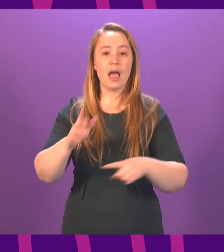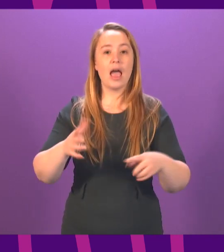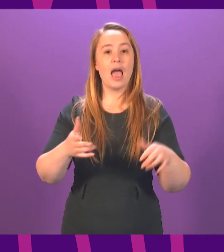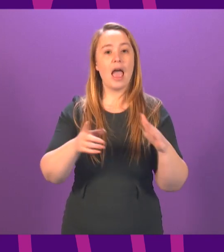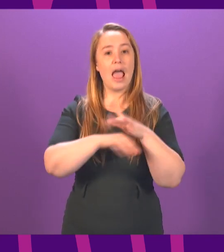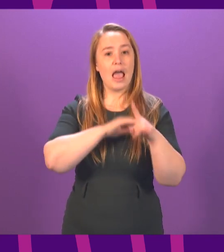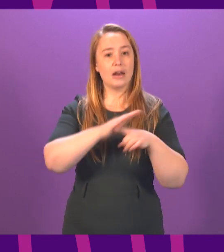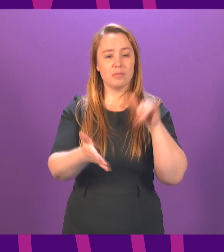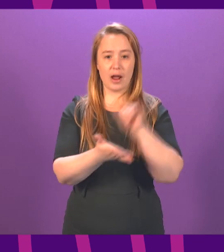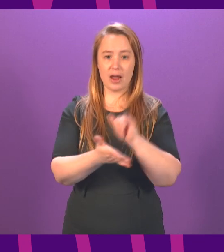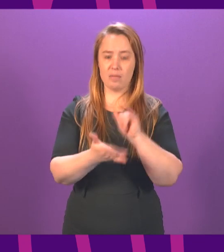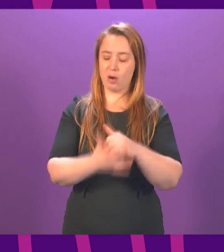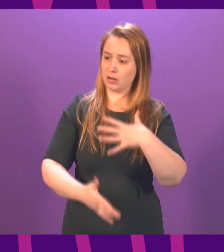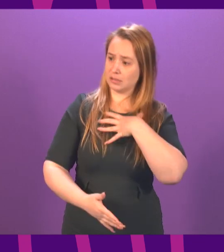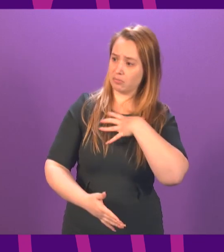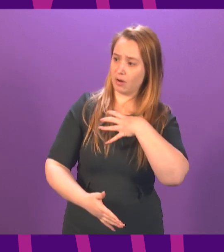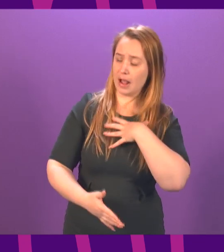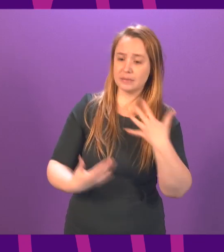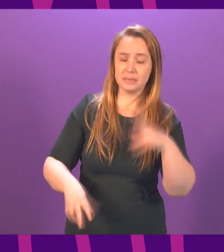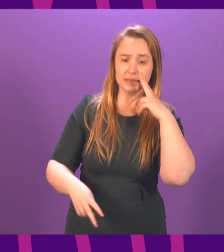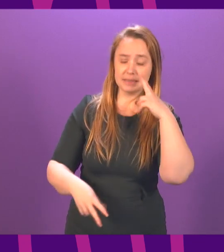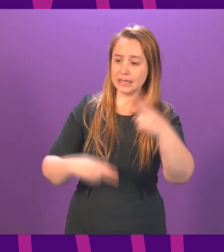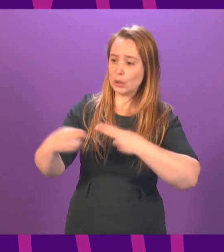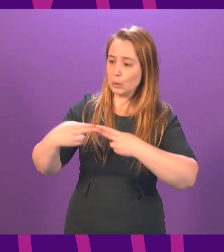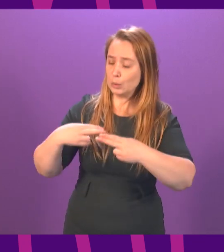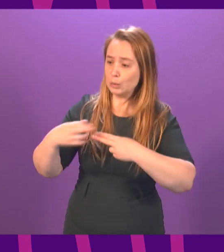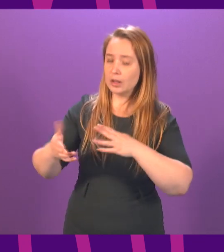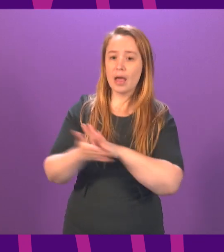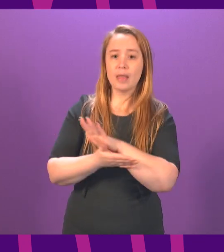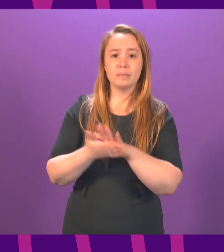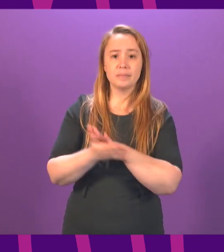television. That has effectively closed down the aviation sector, and the airport has